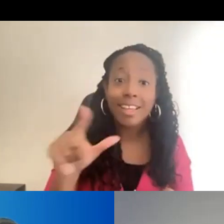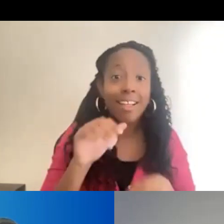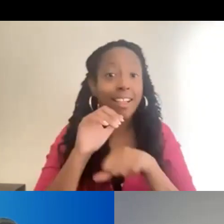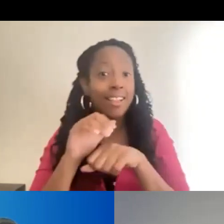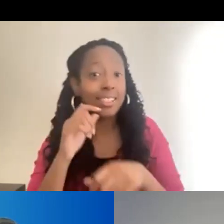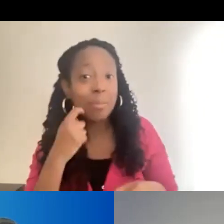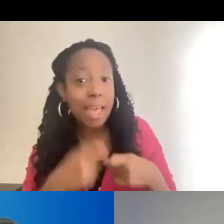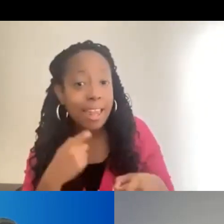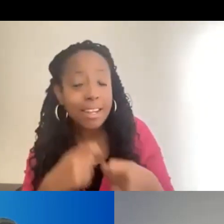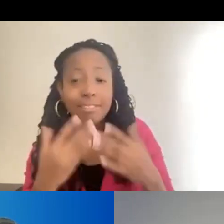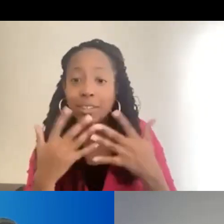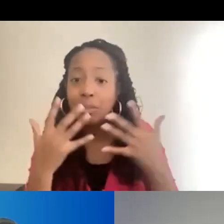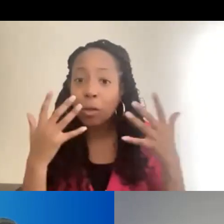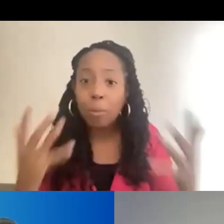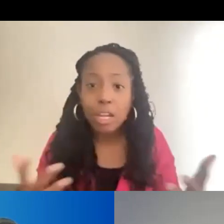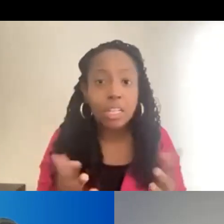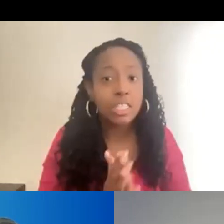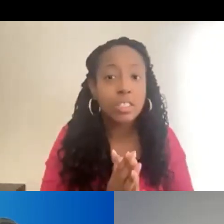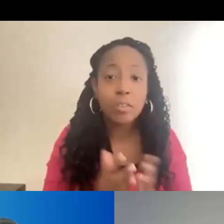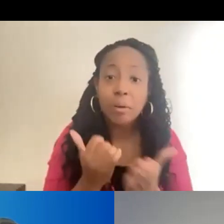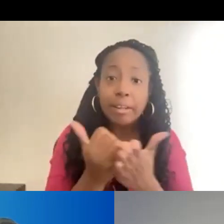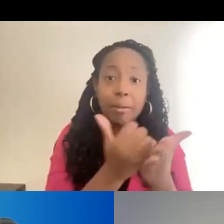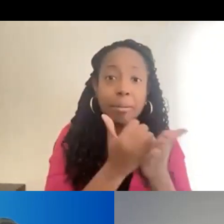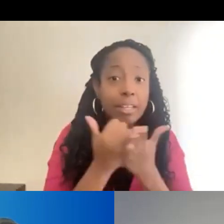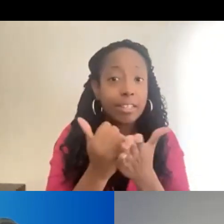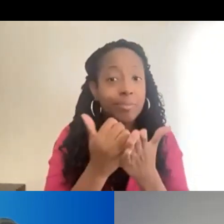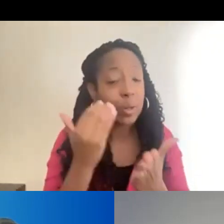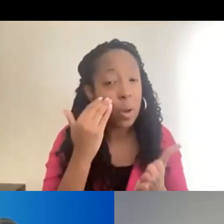uh and just as a remember uh for everybody knowledge is power we are so appreciative